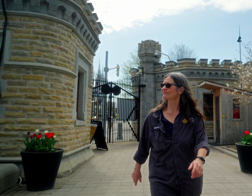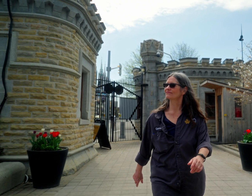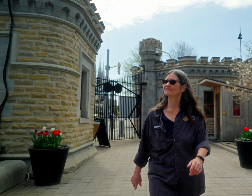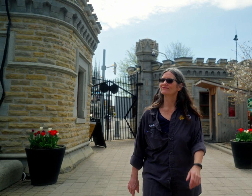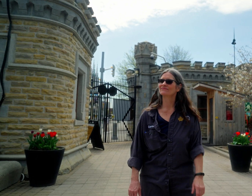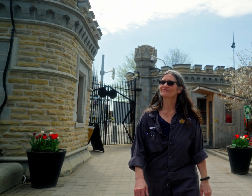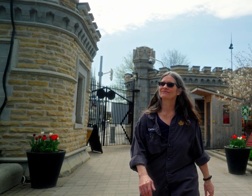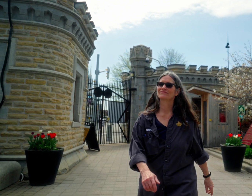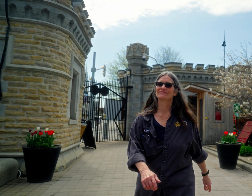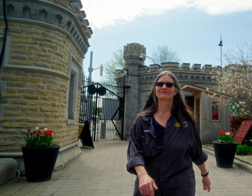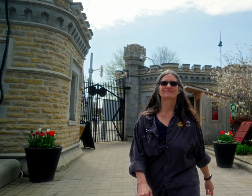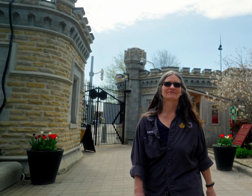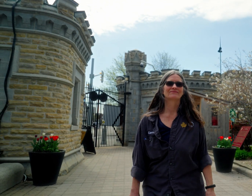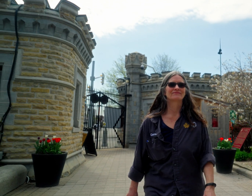and I'm so happy to have VRI On-Demand.